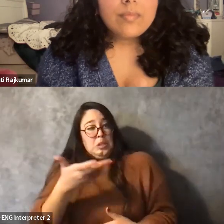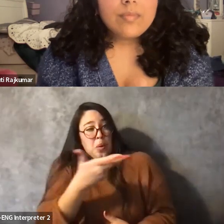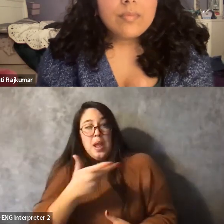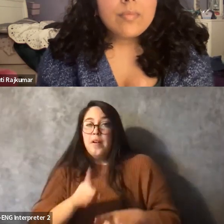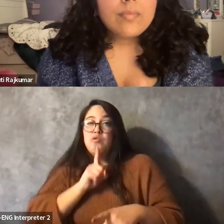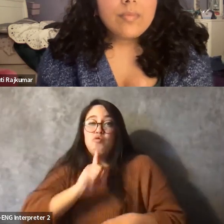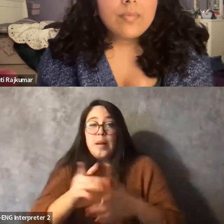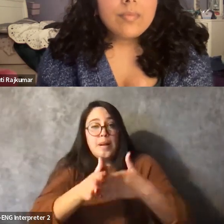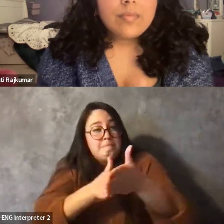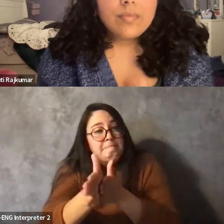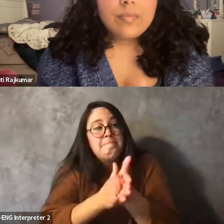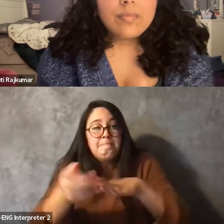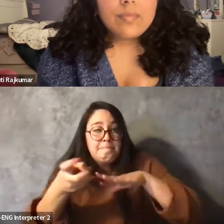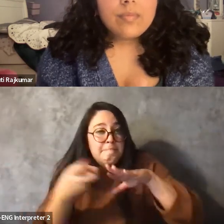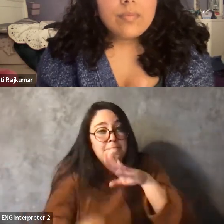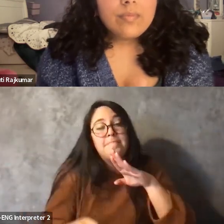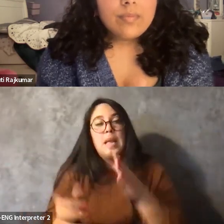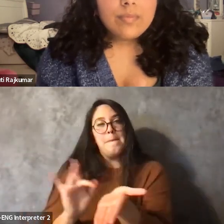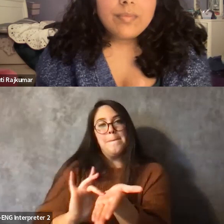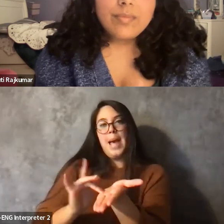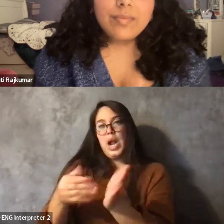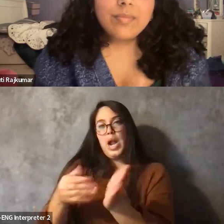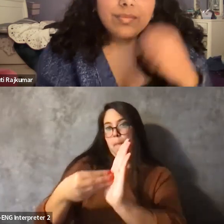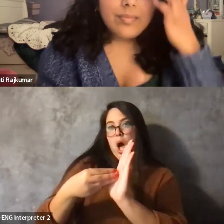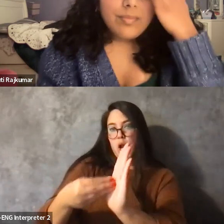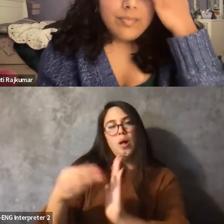So Shruti, I know this quote from Alice really resonated with you,